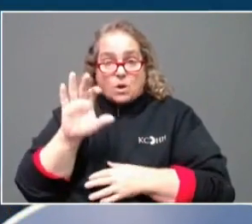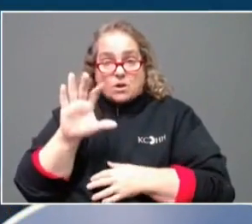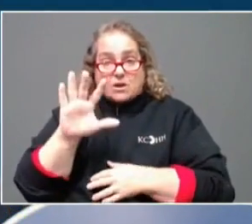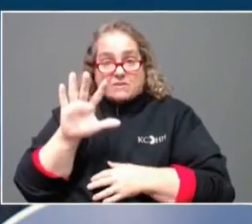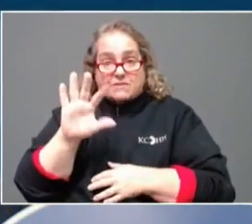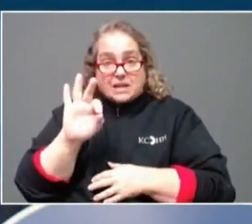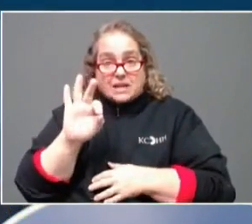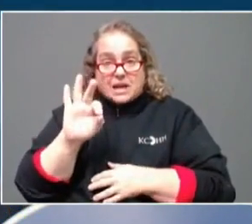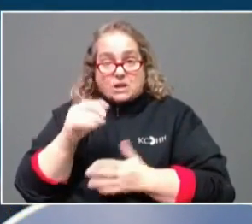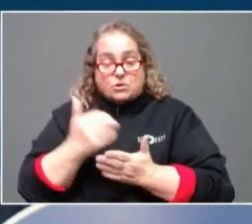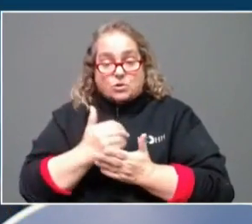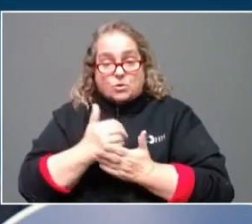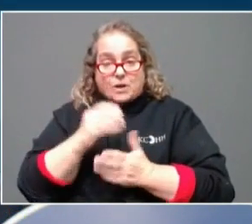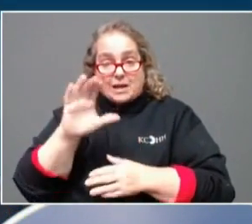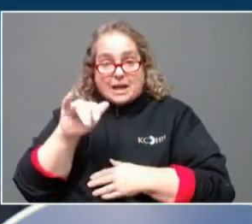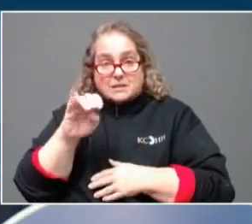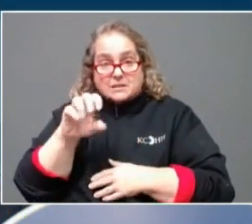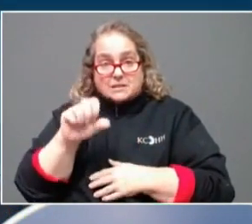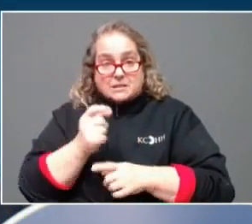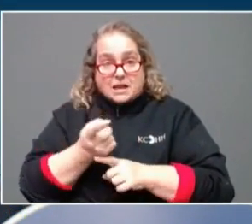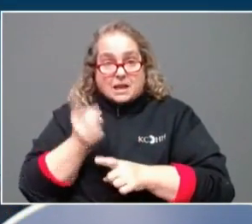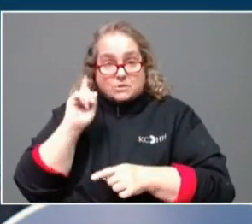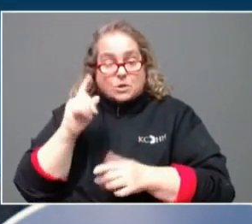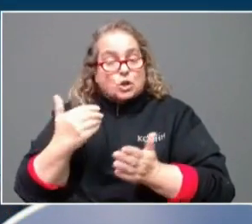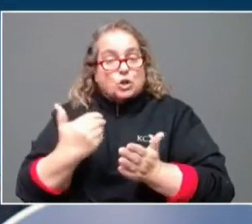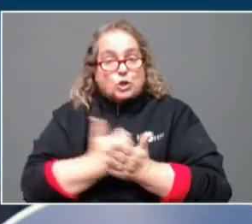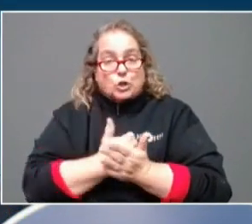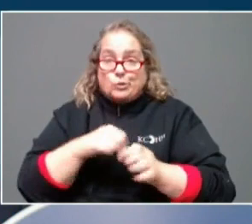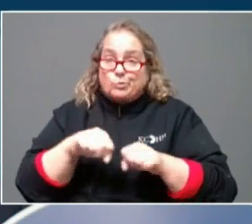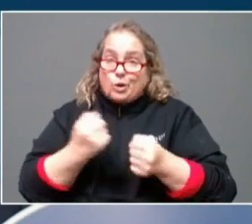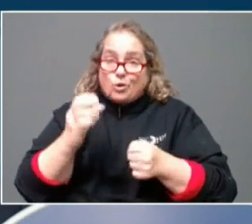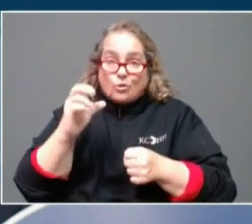cases last week. It's a new record. These are records we'd be grateful not